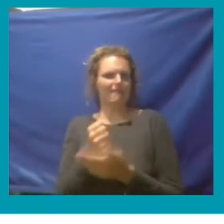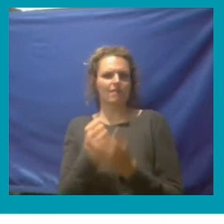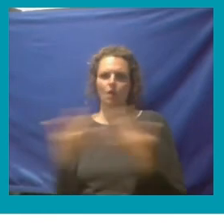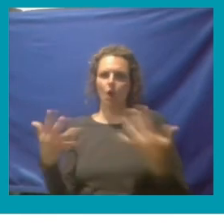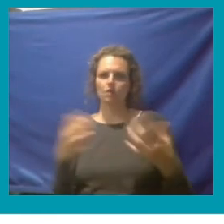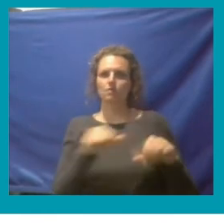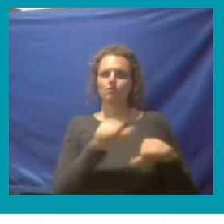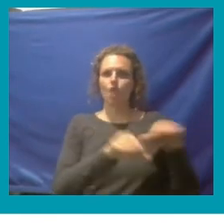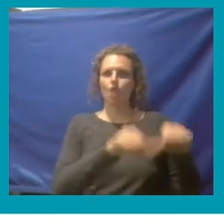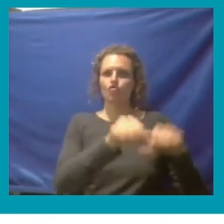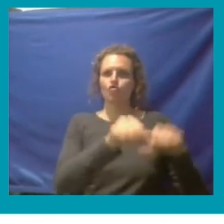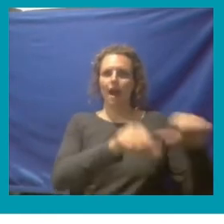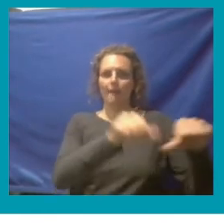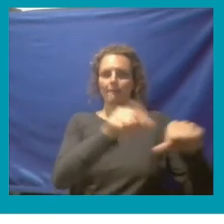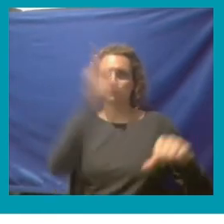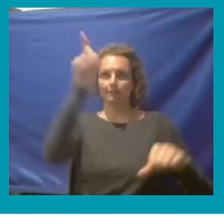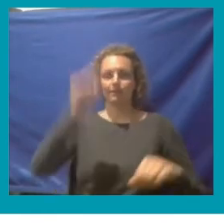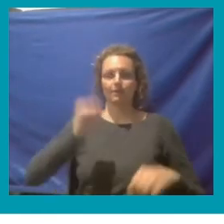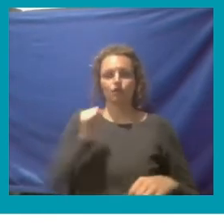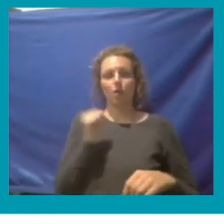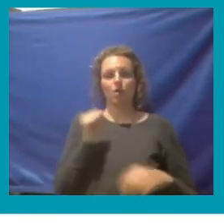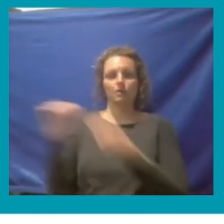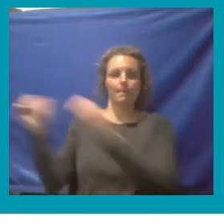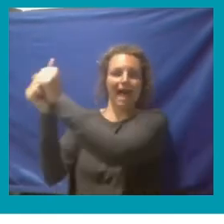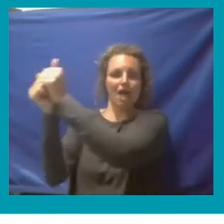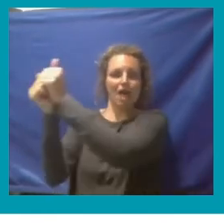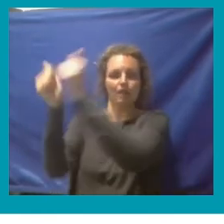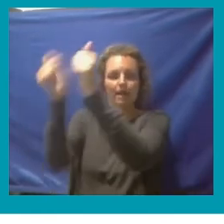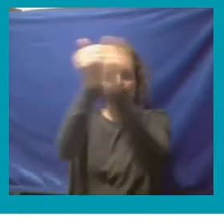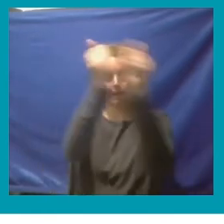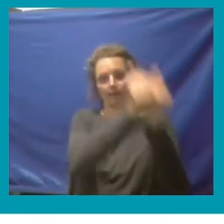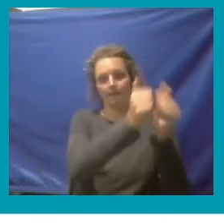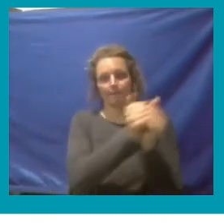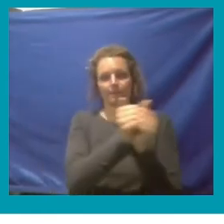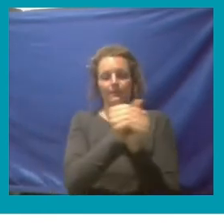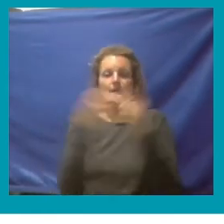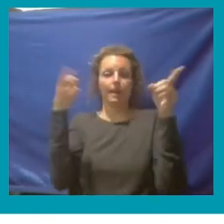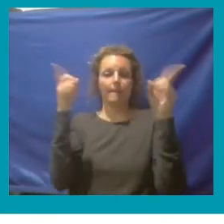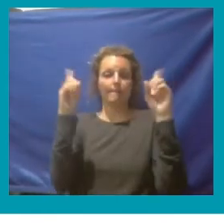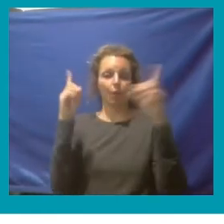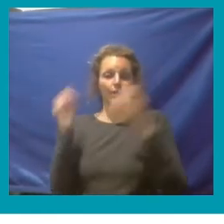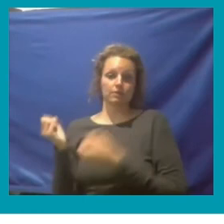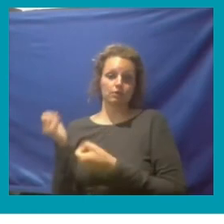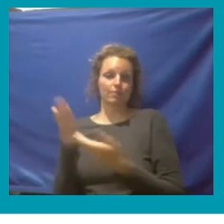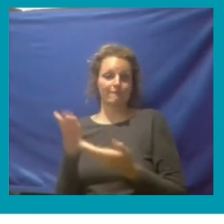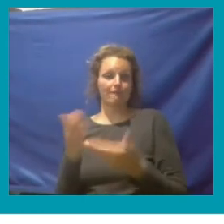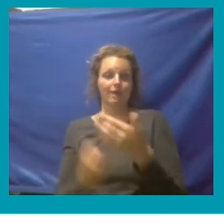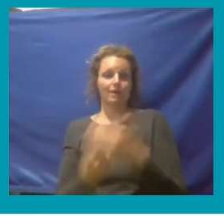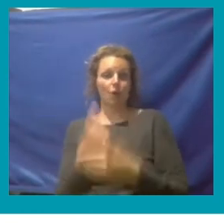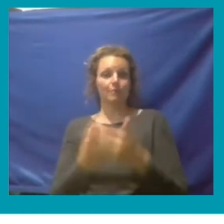to to provide the opportunities that we're trying to provide in the Hive, so I think that's that's it. If I haven't answered,